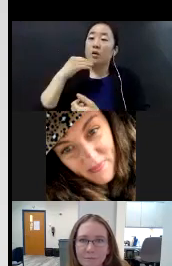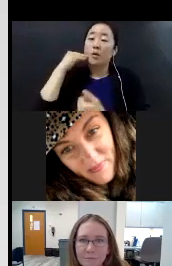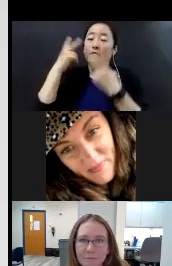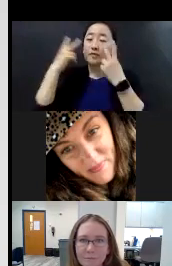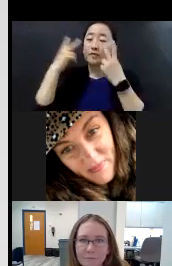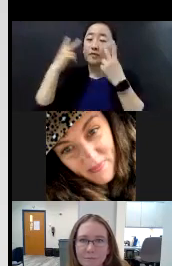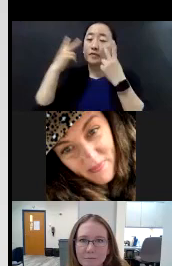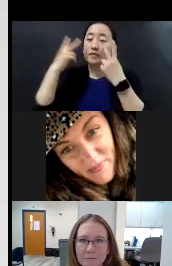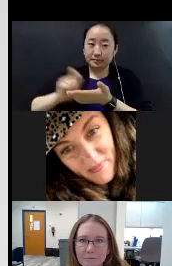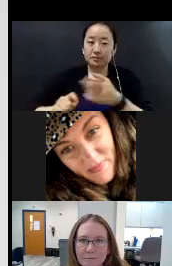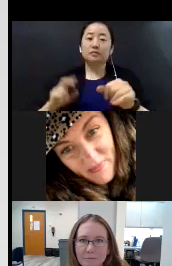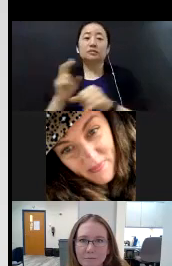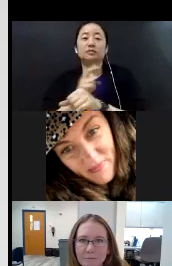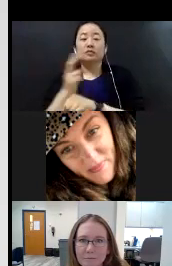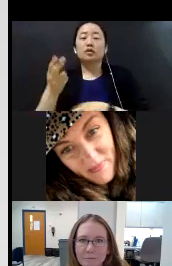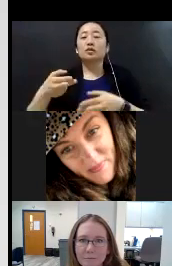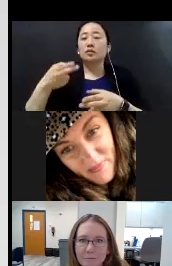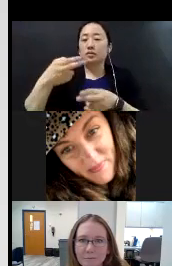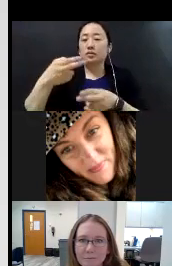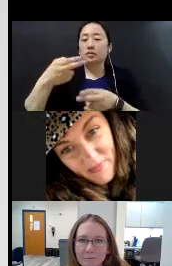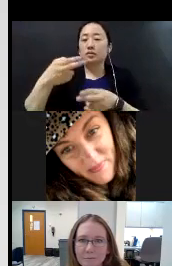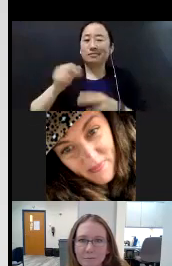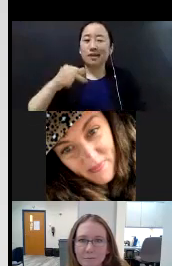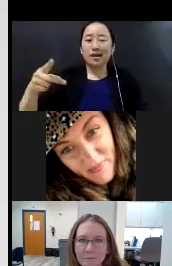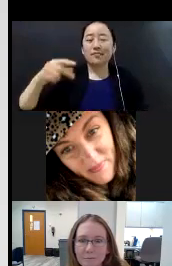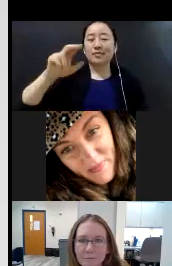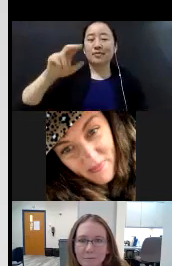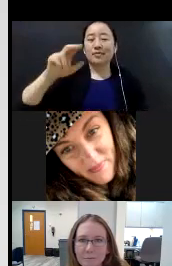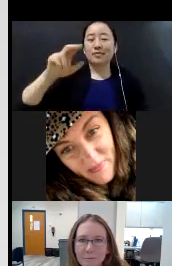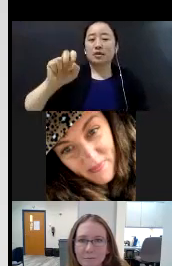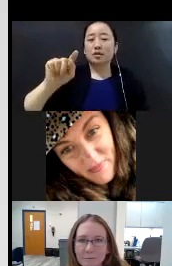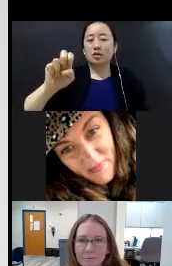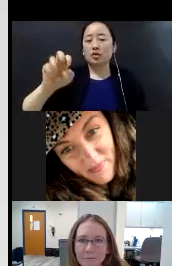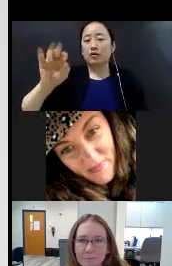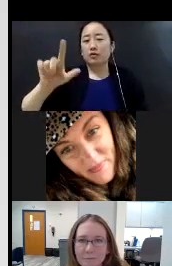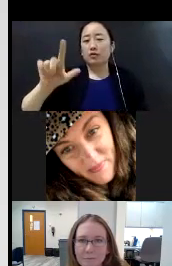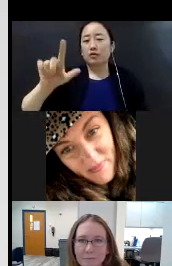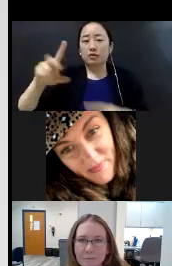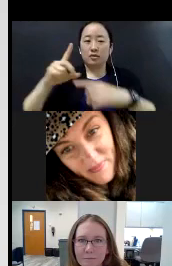THEN WE USE THE NOTEFLOW PLUS APPLICATION WITH OUR WRITE-UP PROCESS. THE NOTEFLOW PLUS APPLICATION HAS BEEN